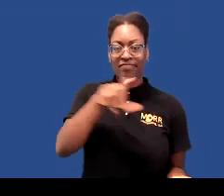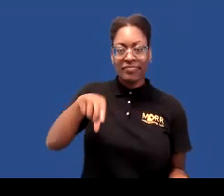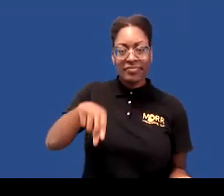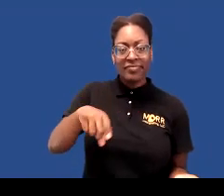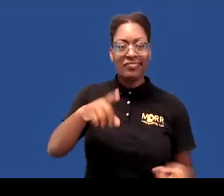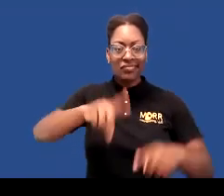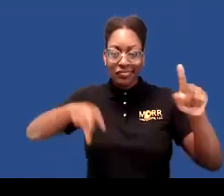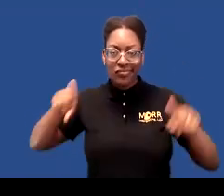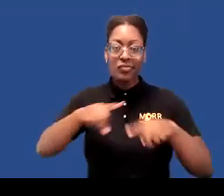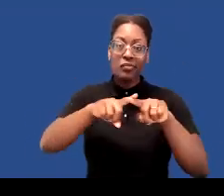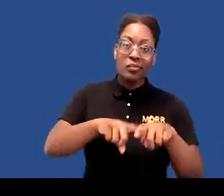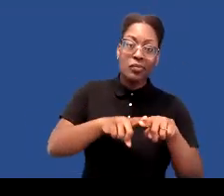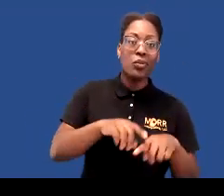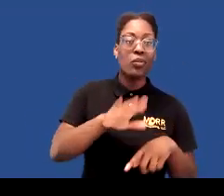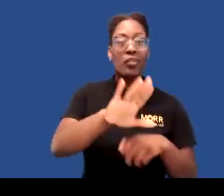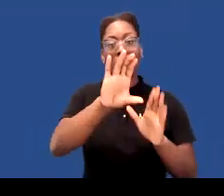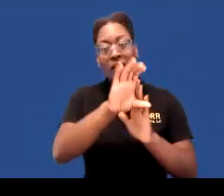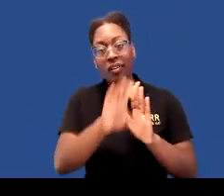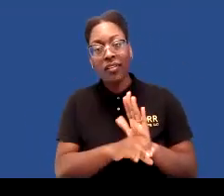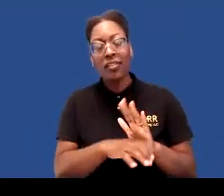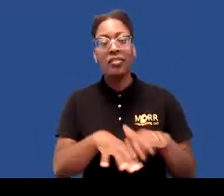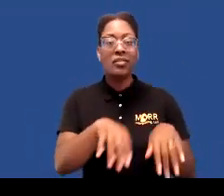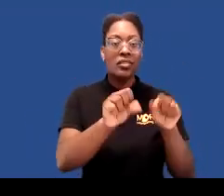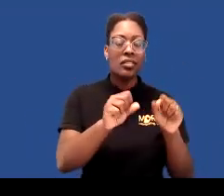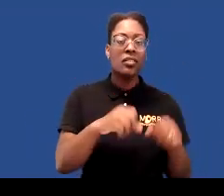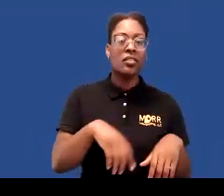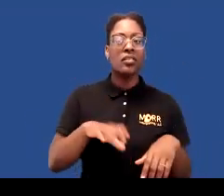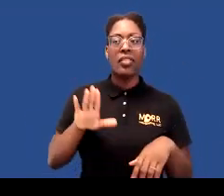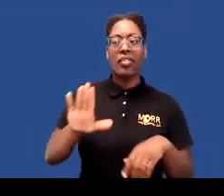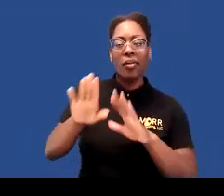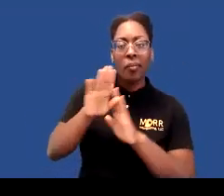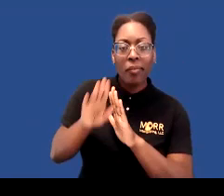I've definitely been in situations where even in my own family,